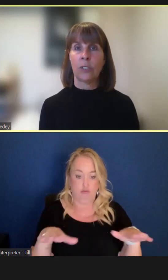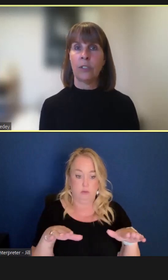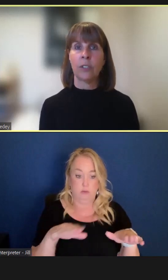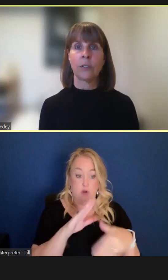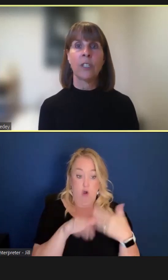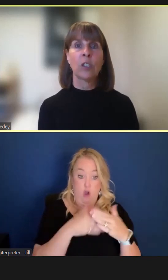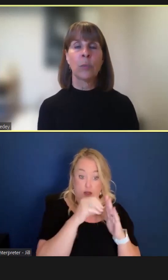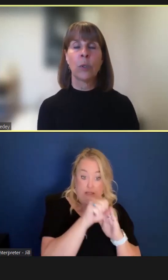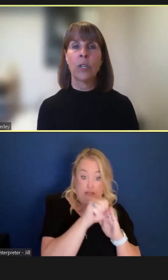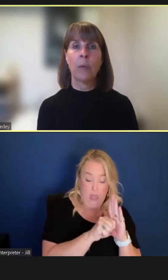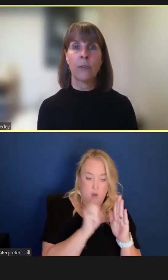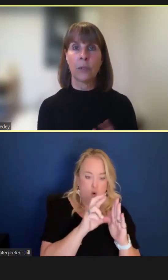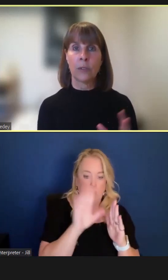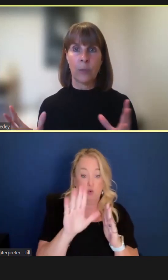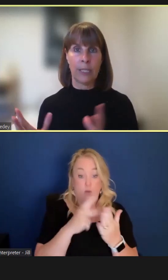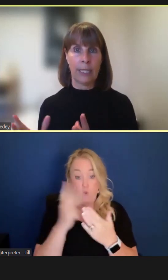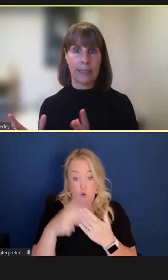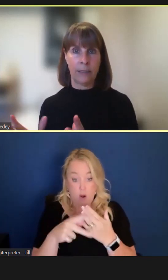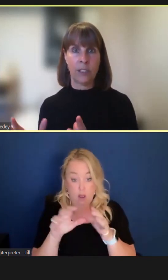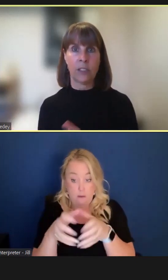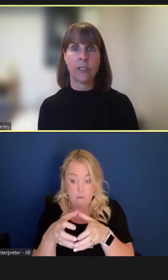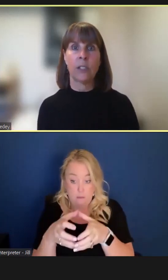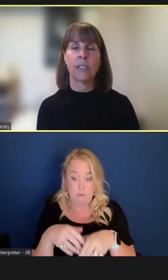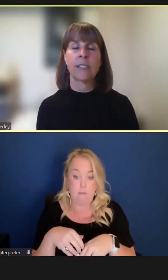Intervention Program if you're limitating it just to a single